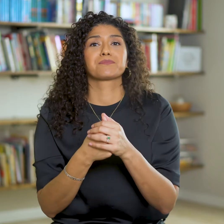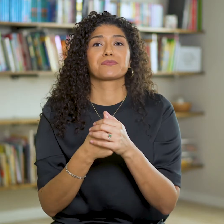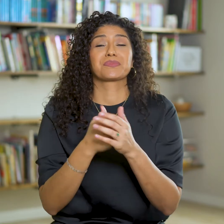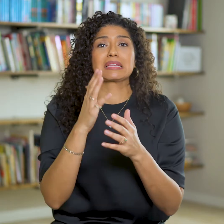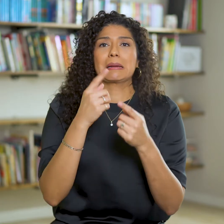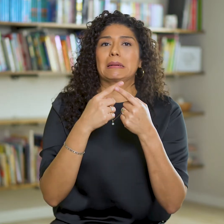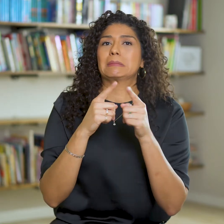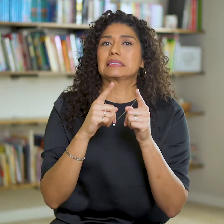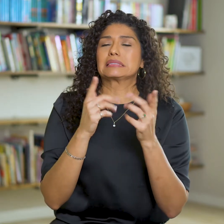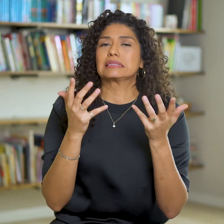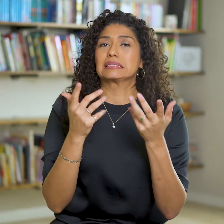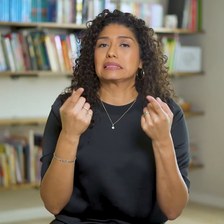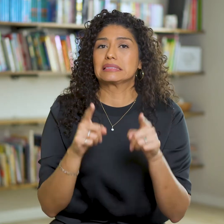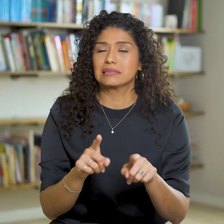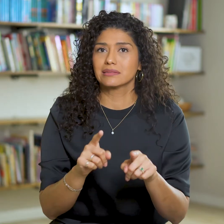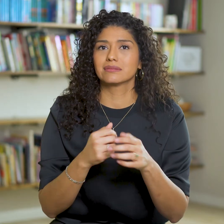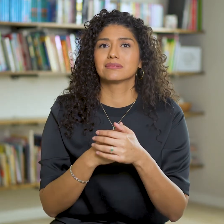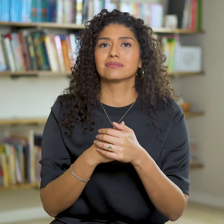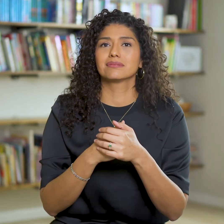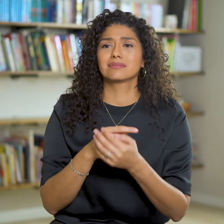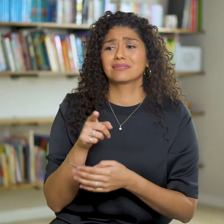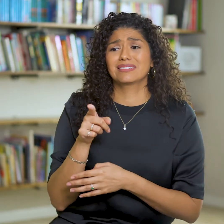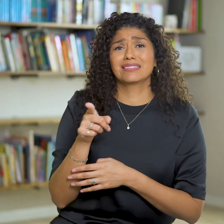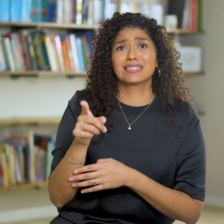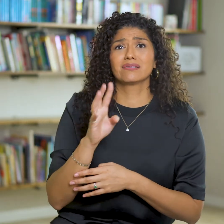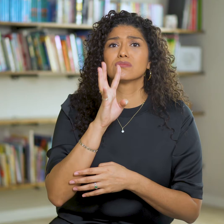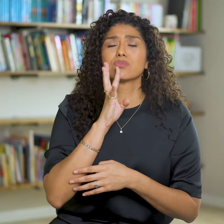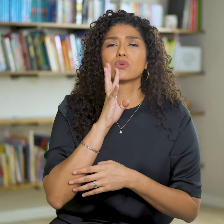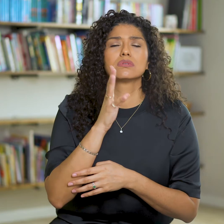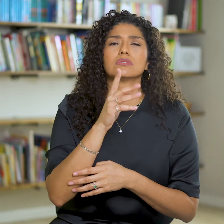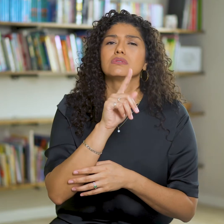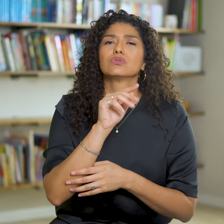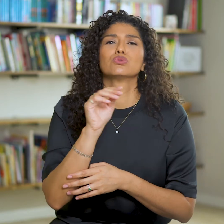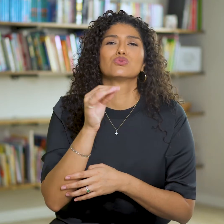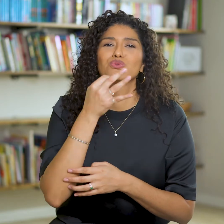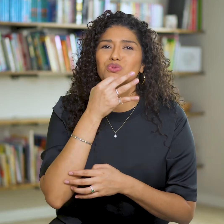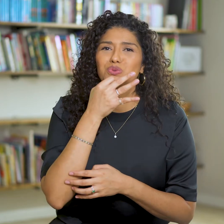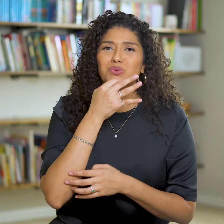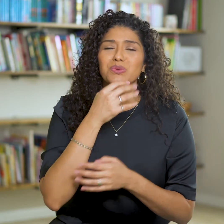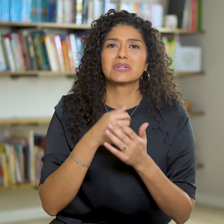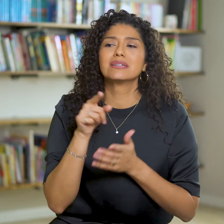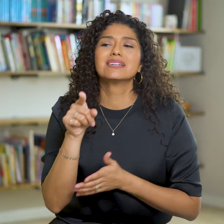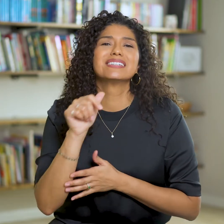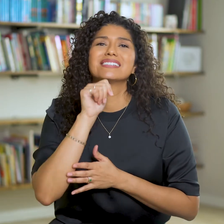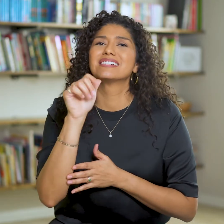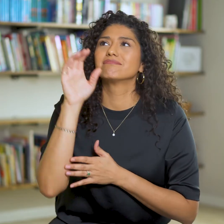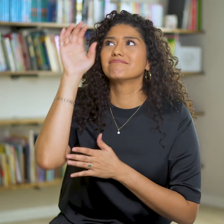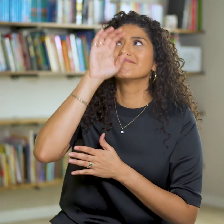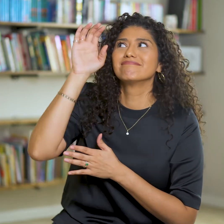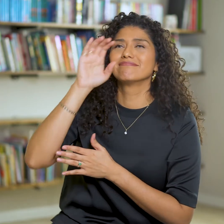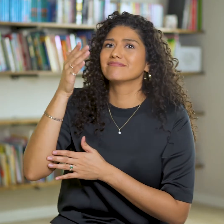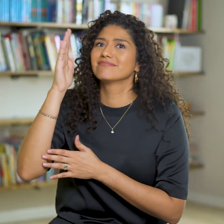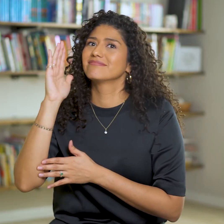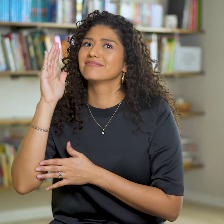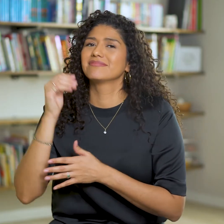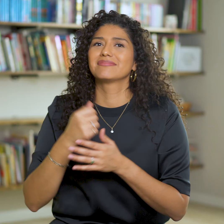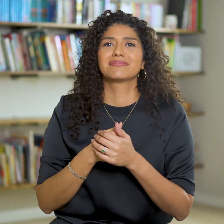But it turns out Nathan spoke too soon and didn’t seek God.